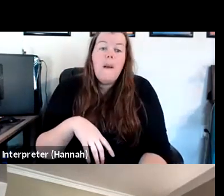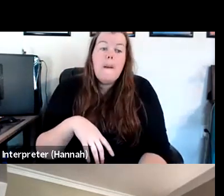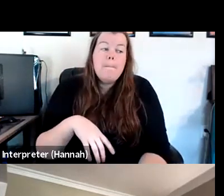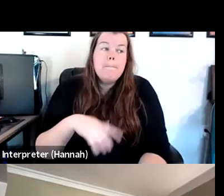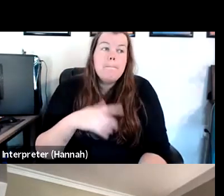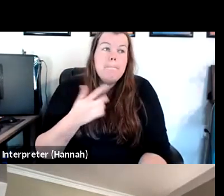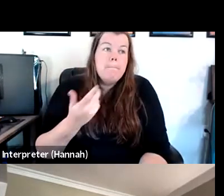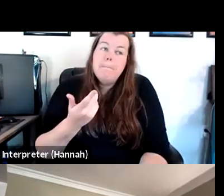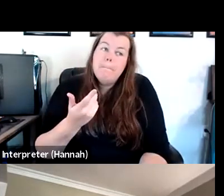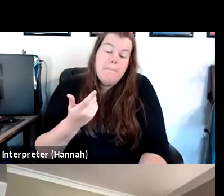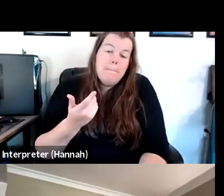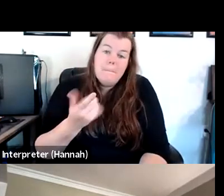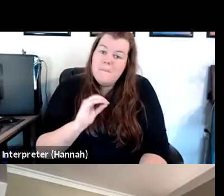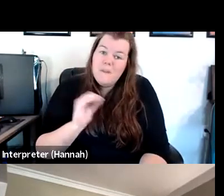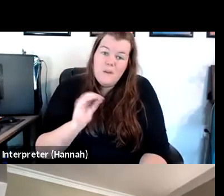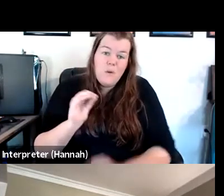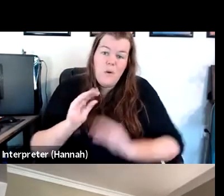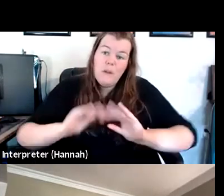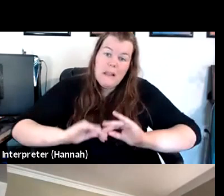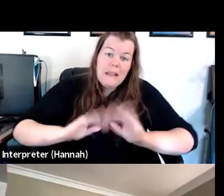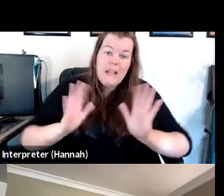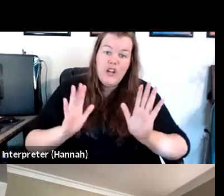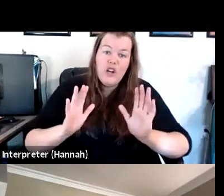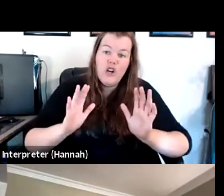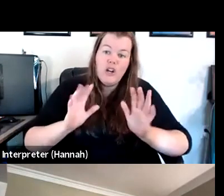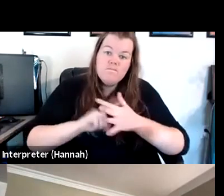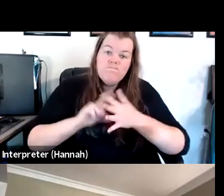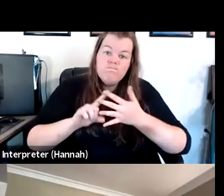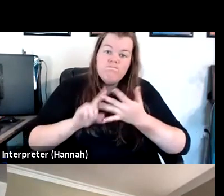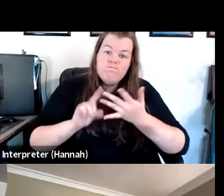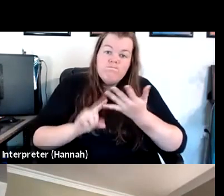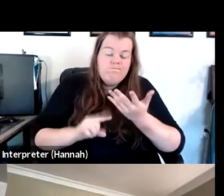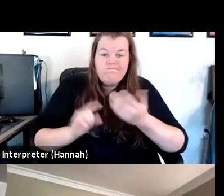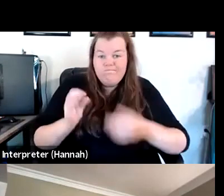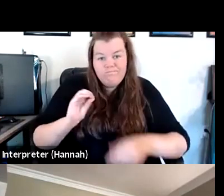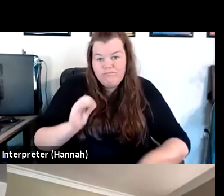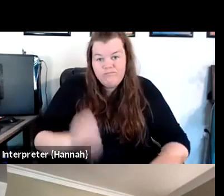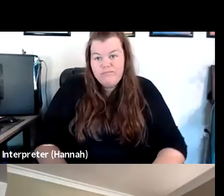there there's no clear-cut good path for dealing with those situations right now in the state.